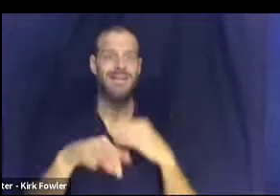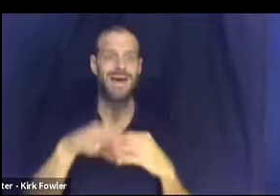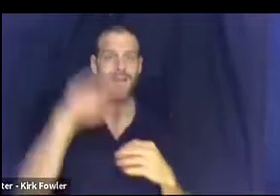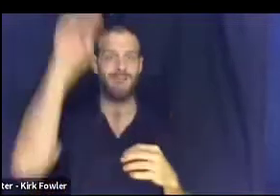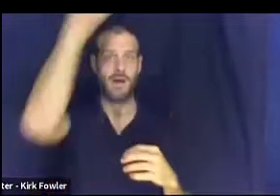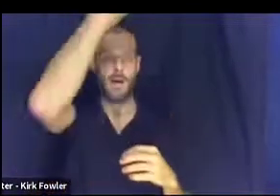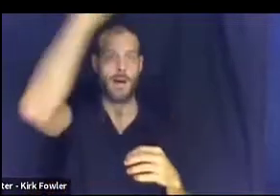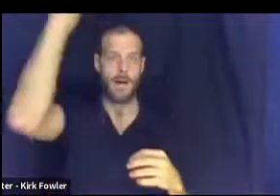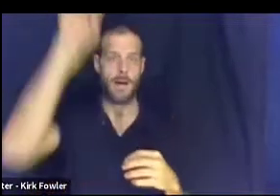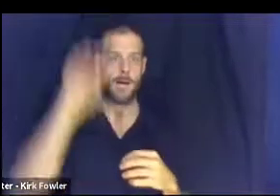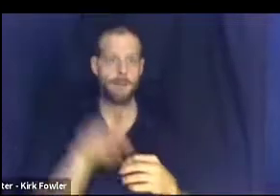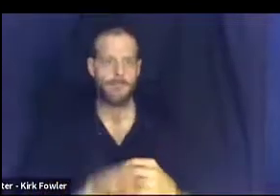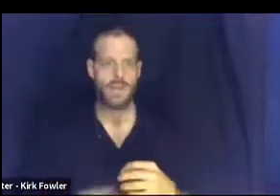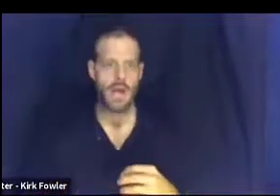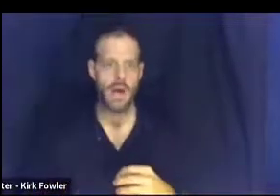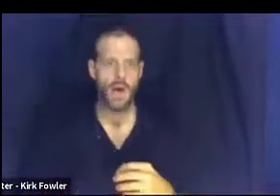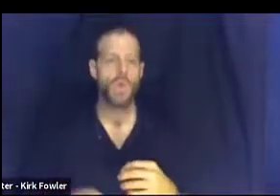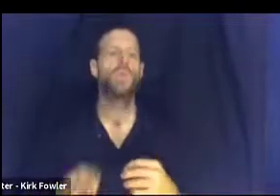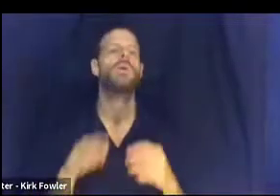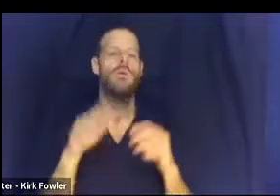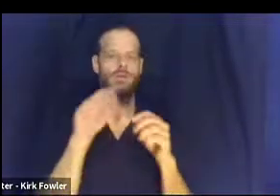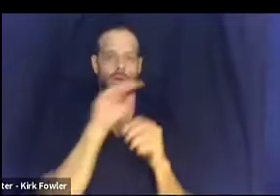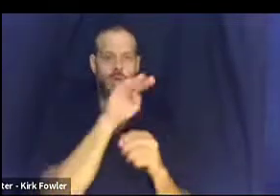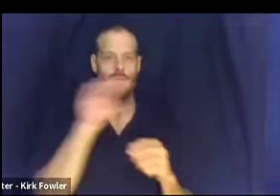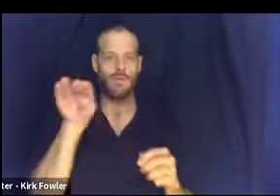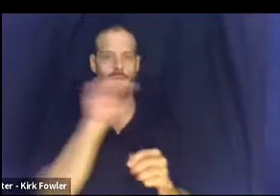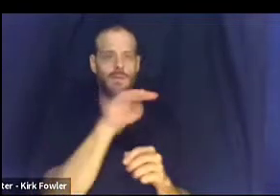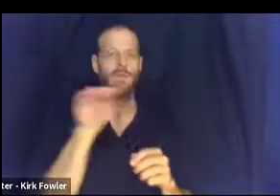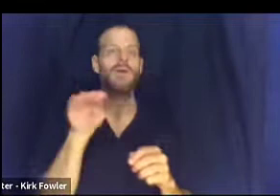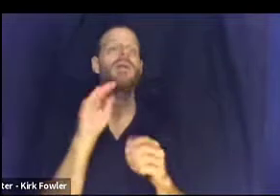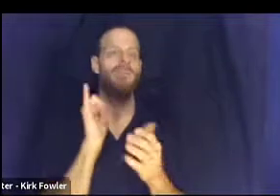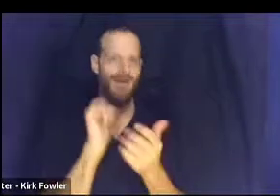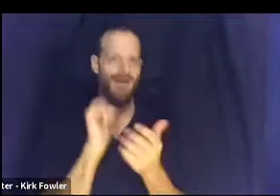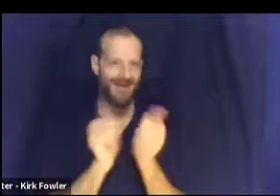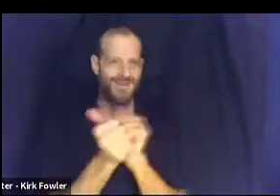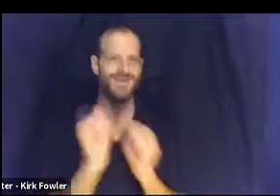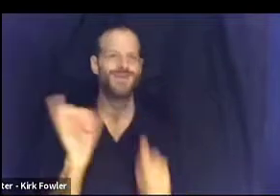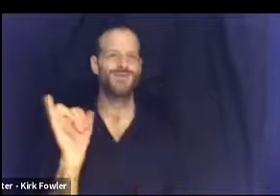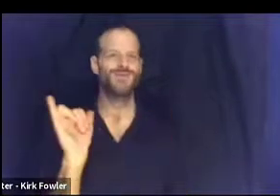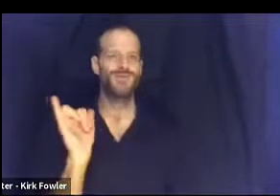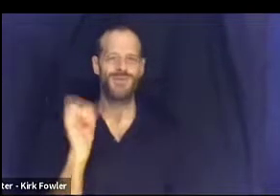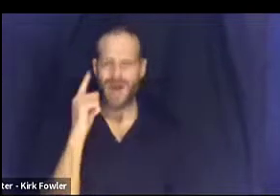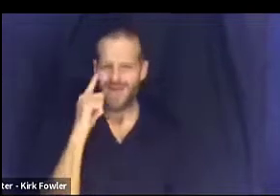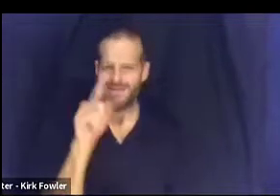So, that itself is an accommodation made for visual fields. I think you've got all of them.